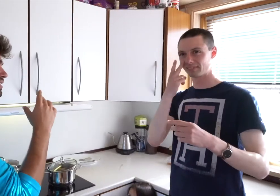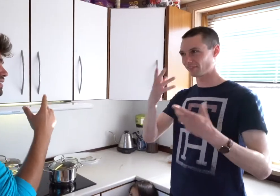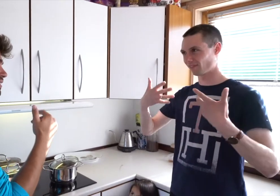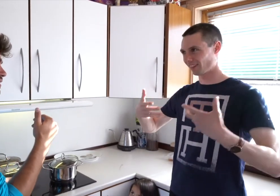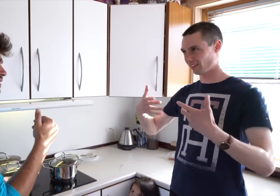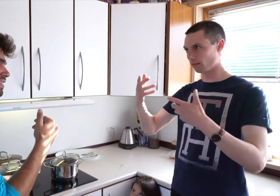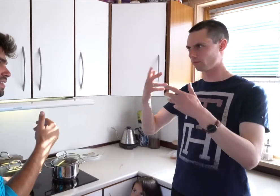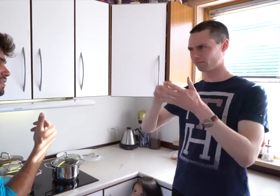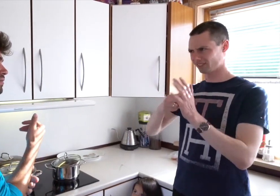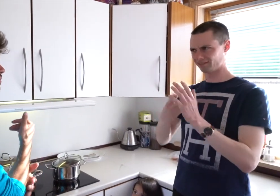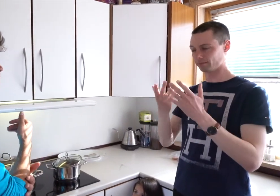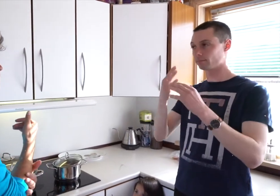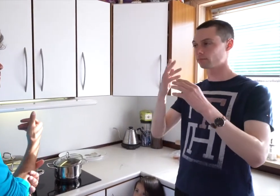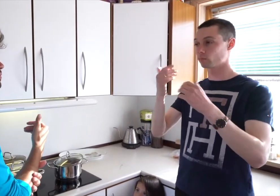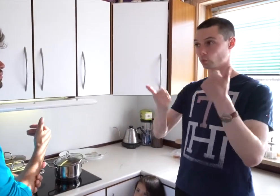See the fat? From which part of the body is it from?